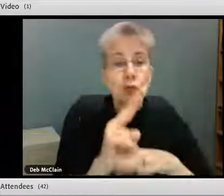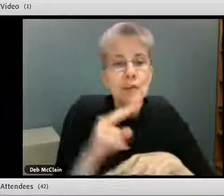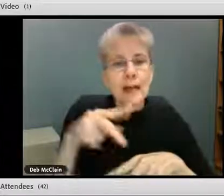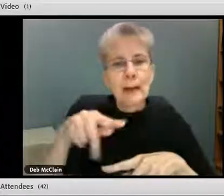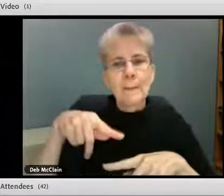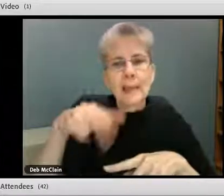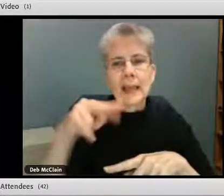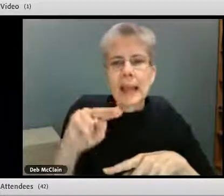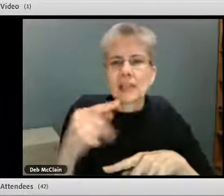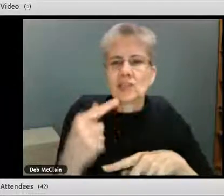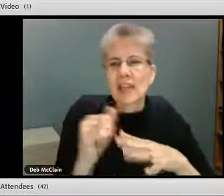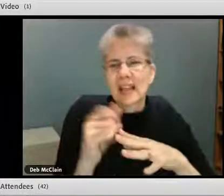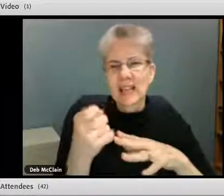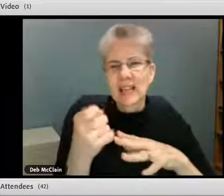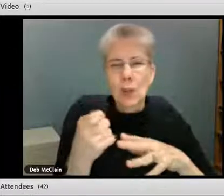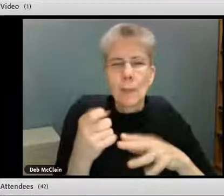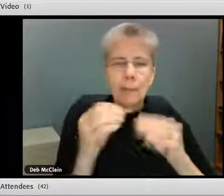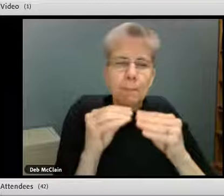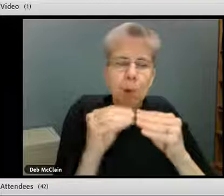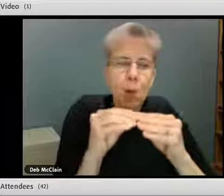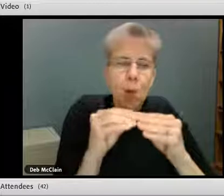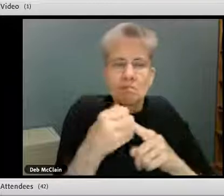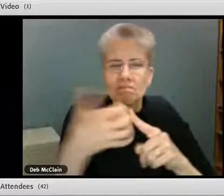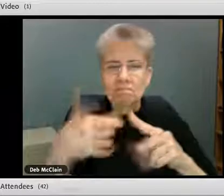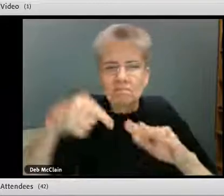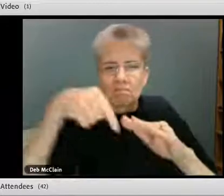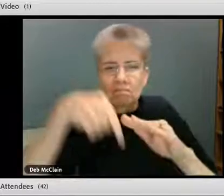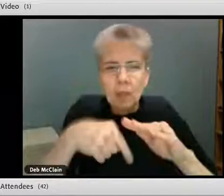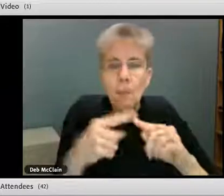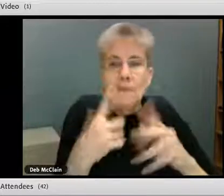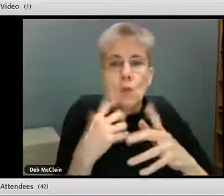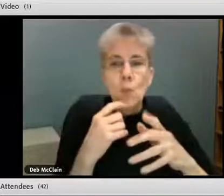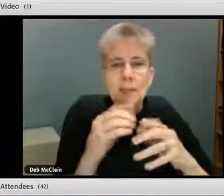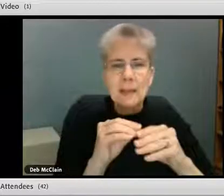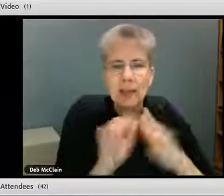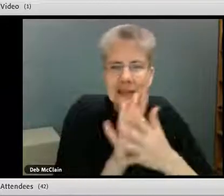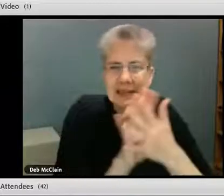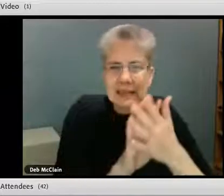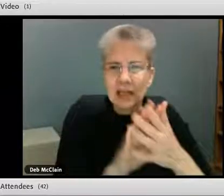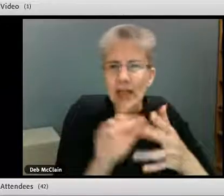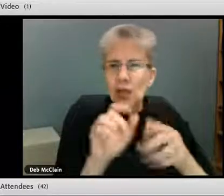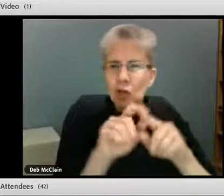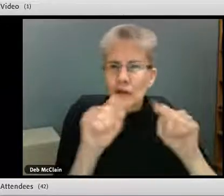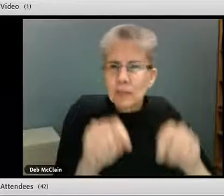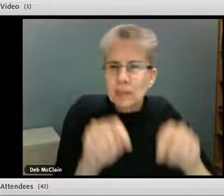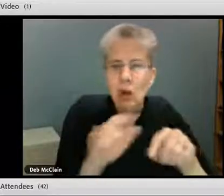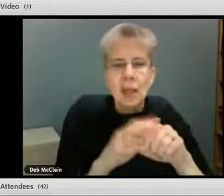and we'll talk about this a little bit later, if you want something transparent. A png can do transparency where a jpeg is gonna